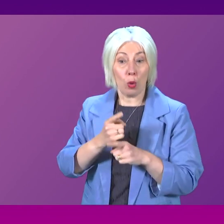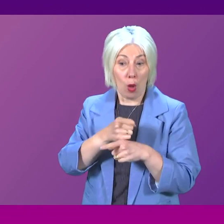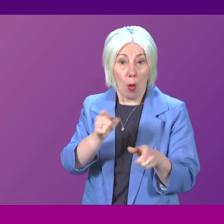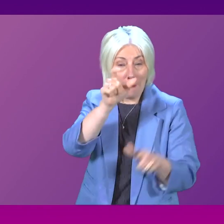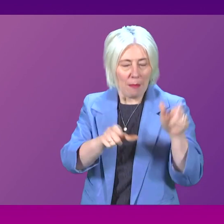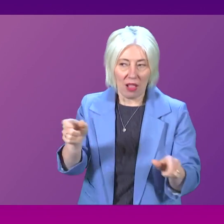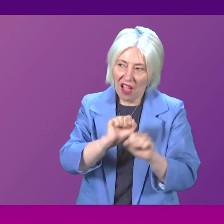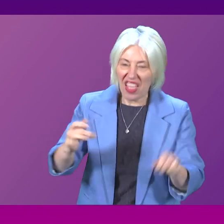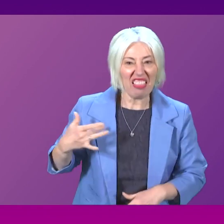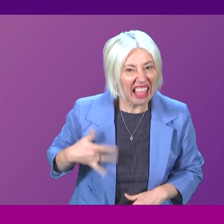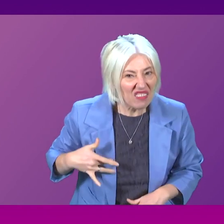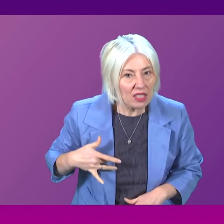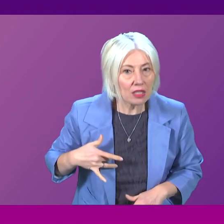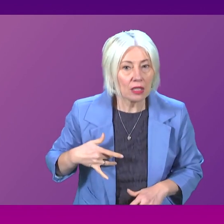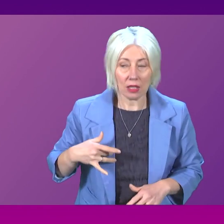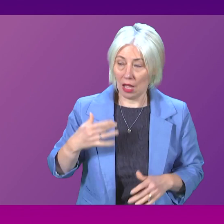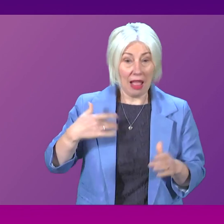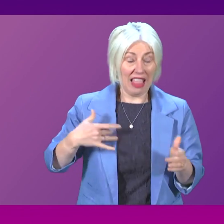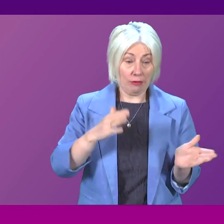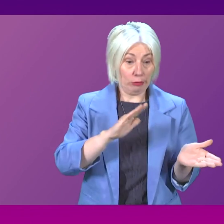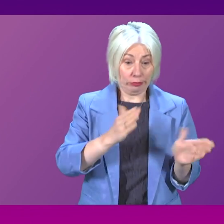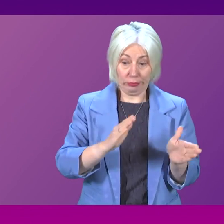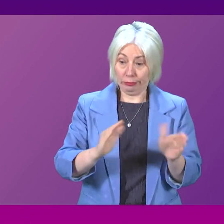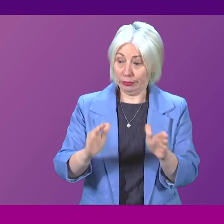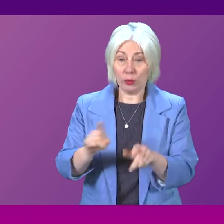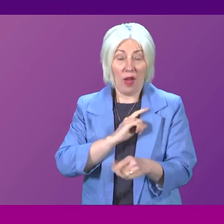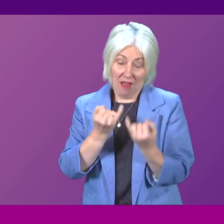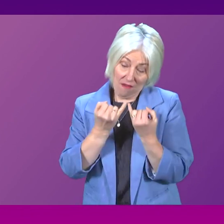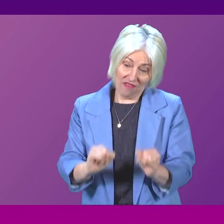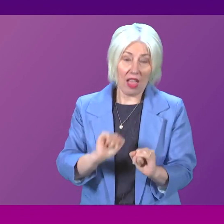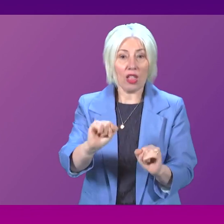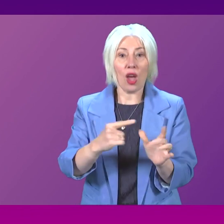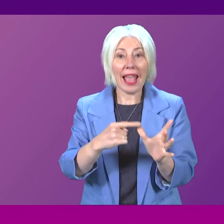Lives are being lost because of the failures in our A and E departments and the failure of this Government.